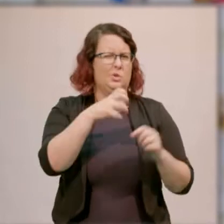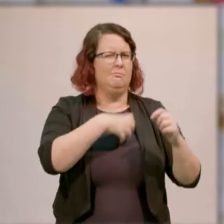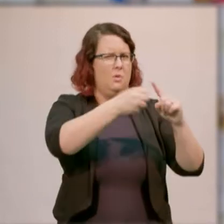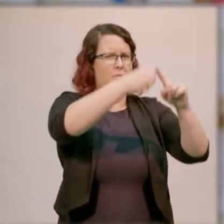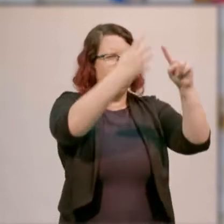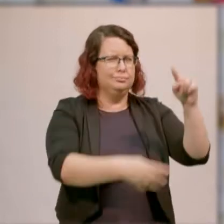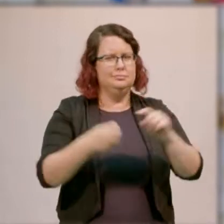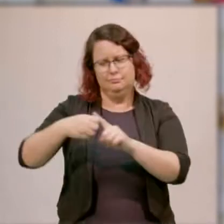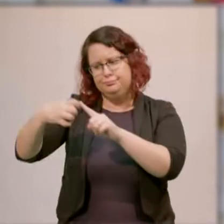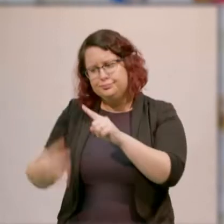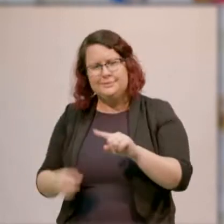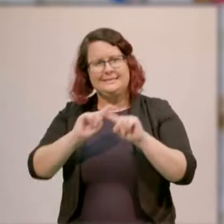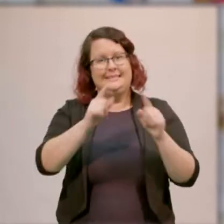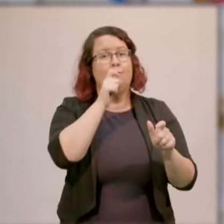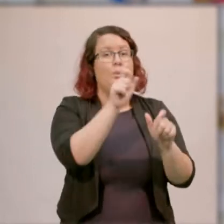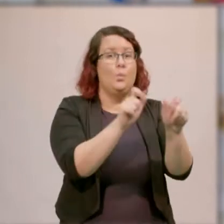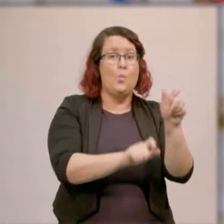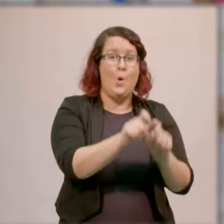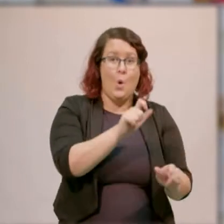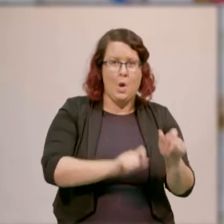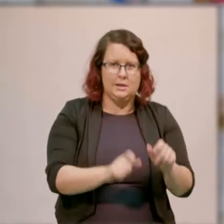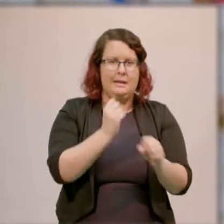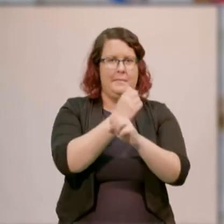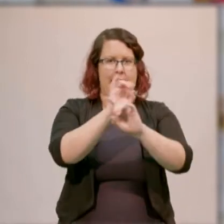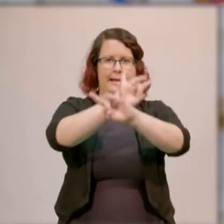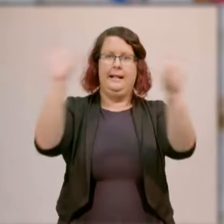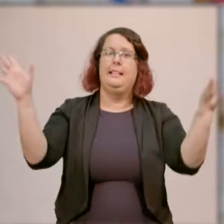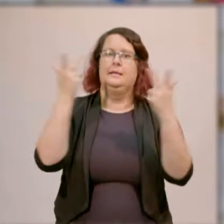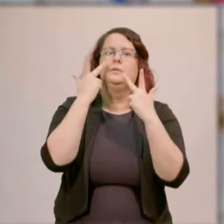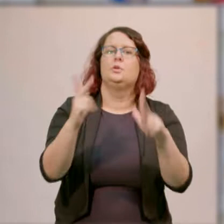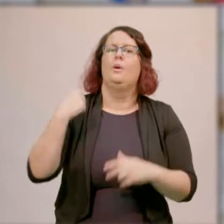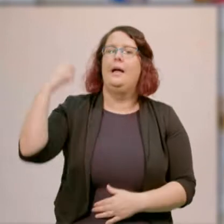There are much better words we can use to paint a picture about our opinion.